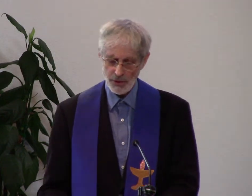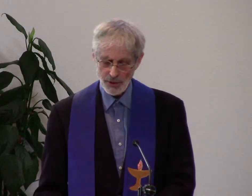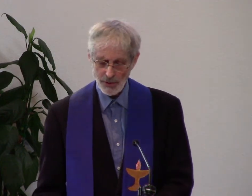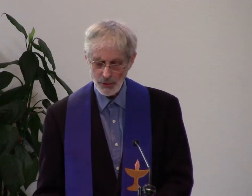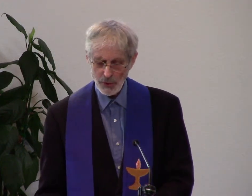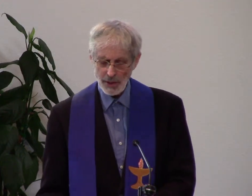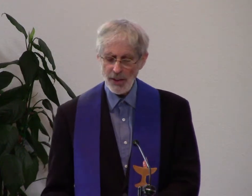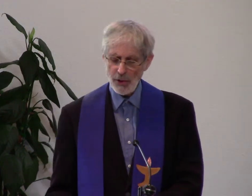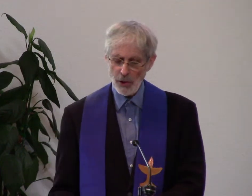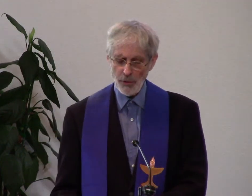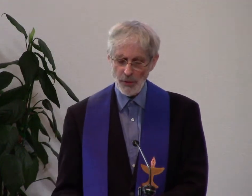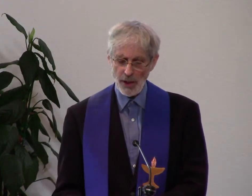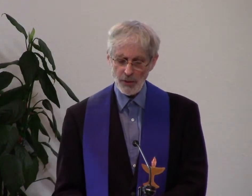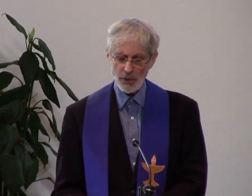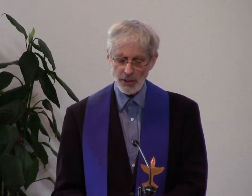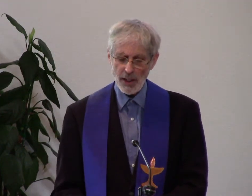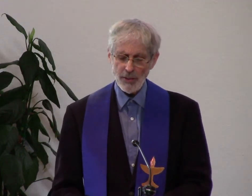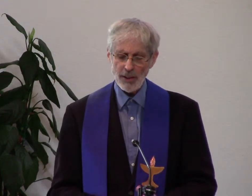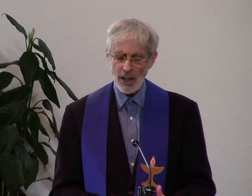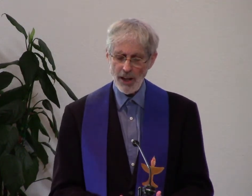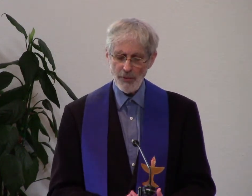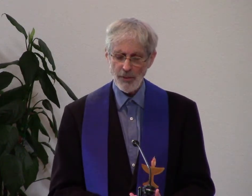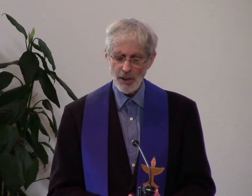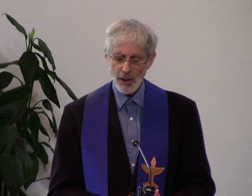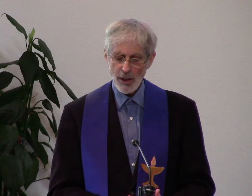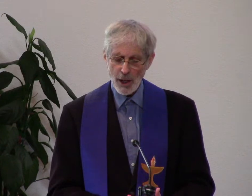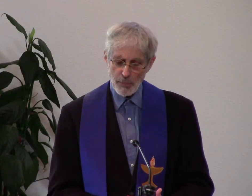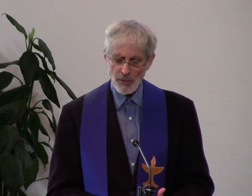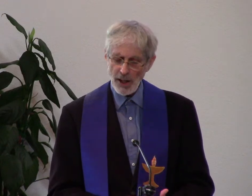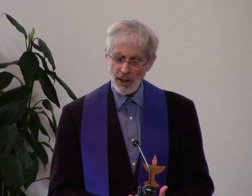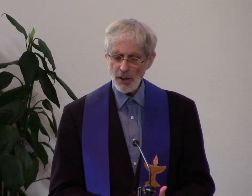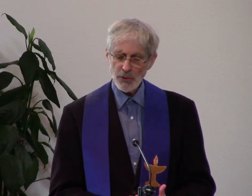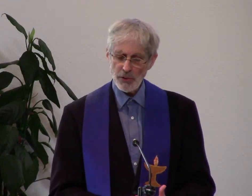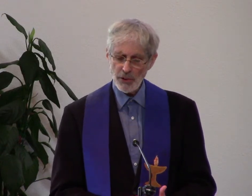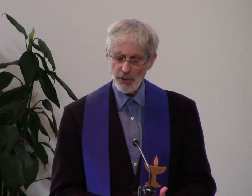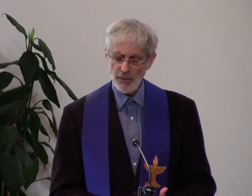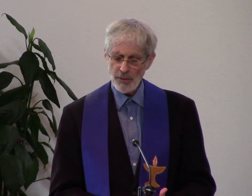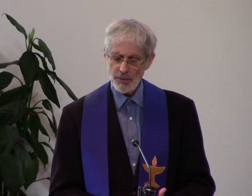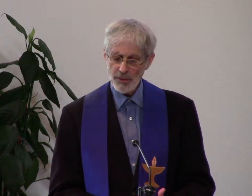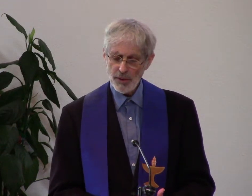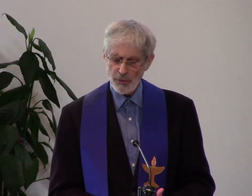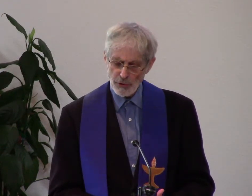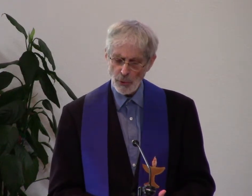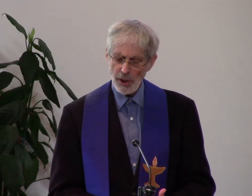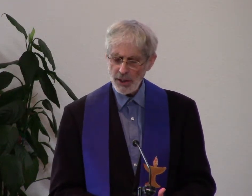the silly and the goofy things, that love in life, and provide oxygen for joy to catch